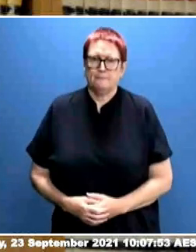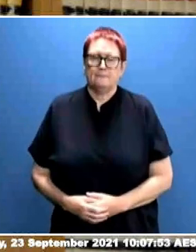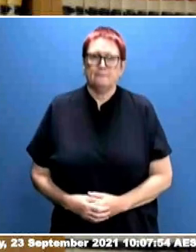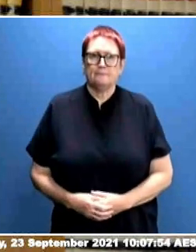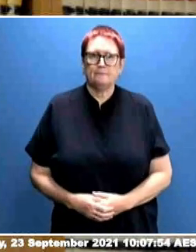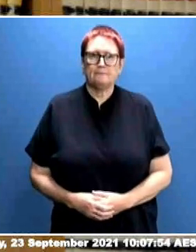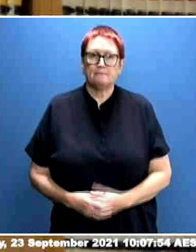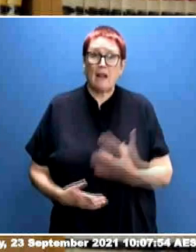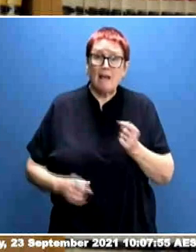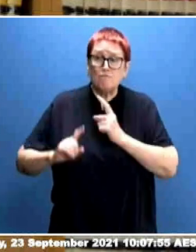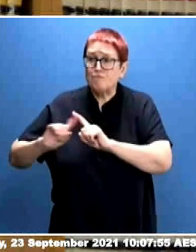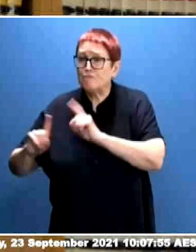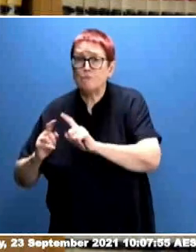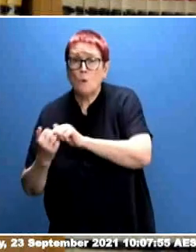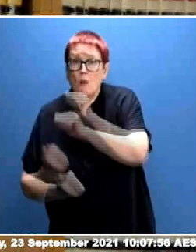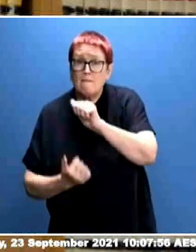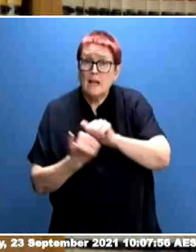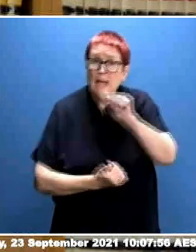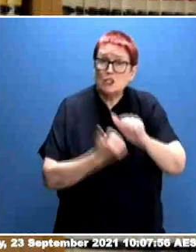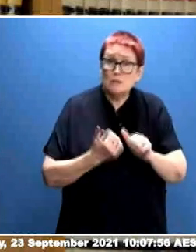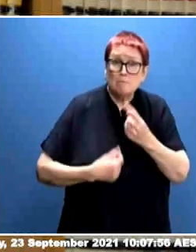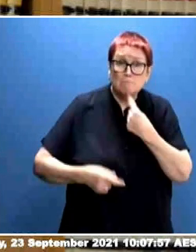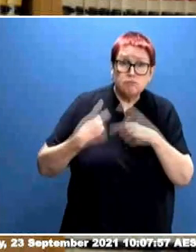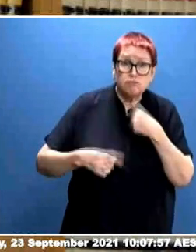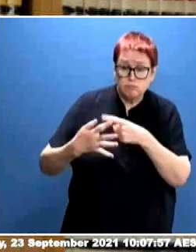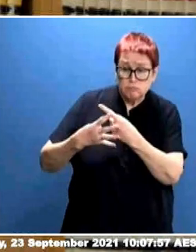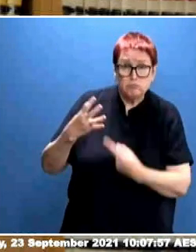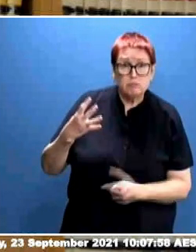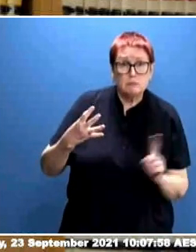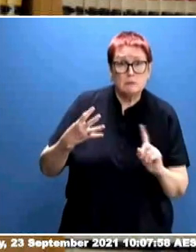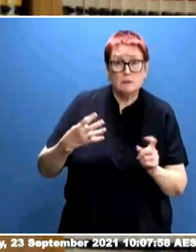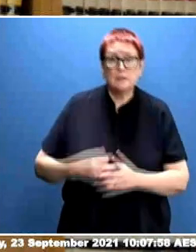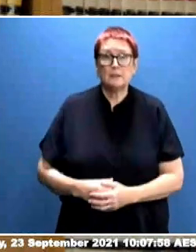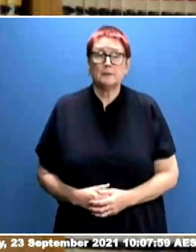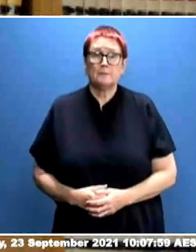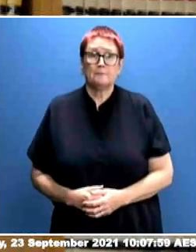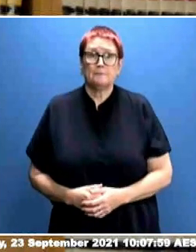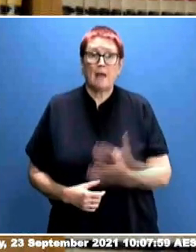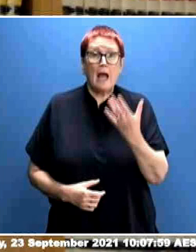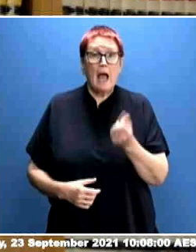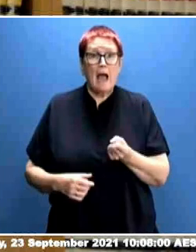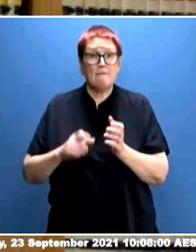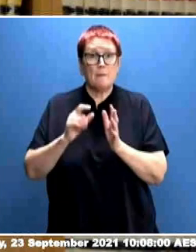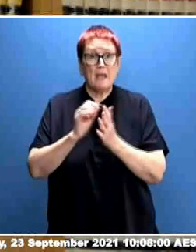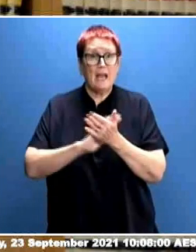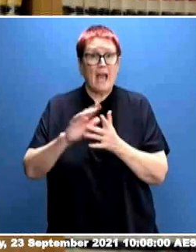You have a number of qualifications, if you could just list those for us, please? I currently hold a doctorate in Clinical Psychology